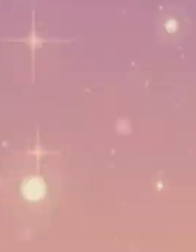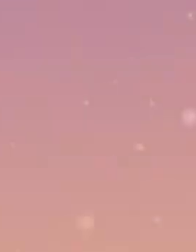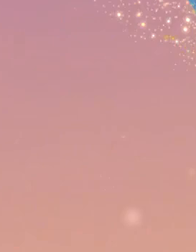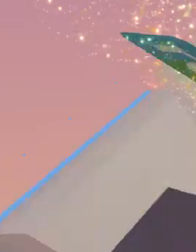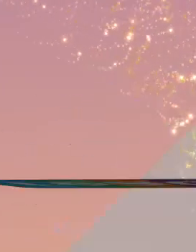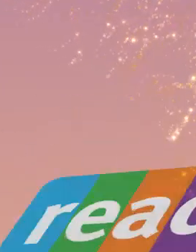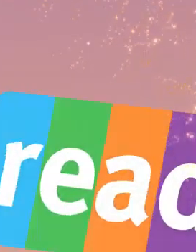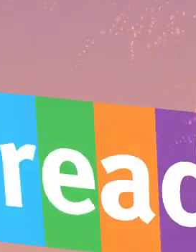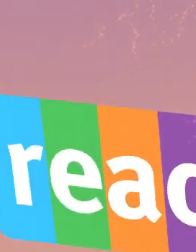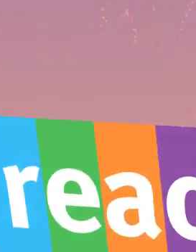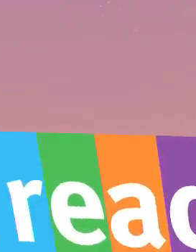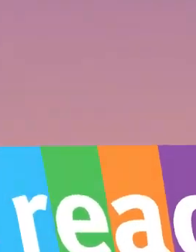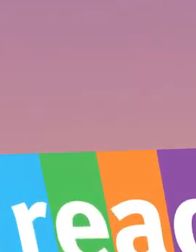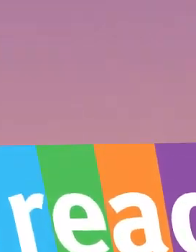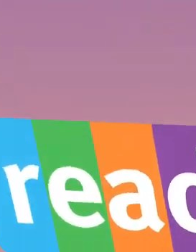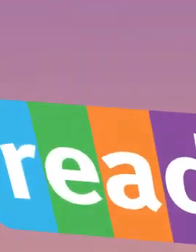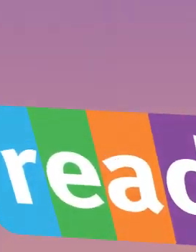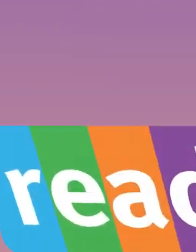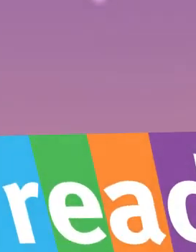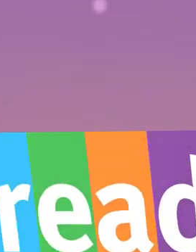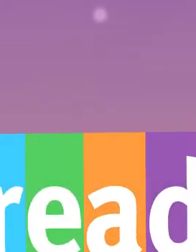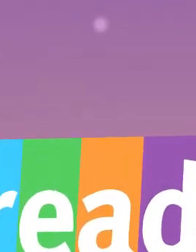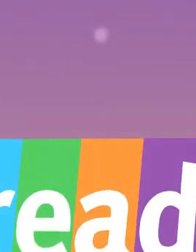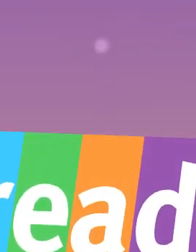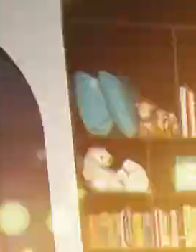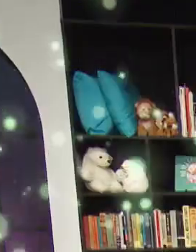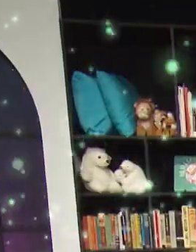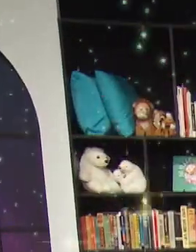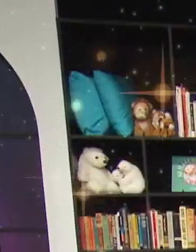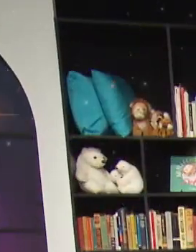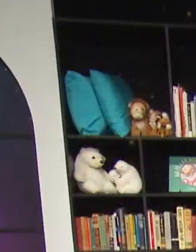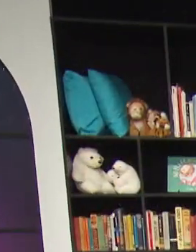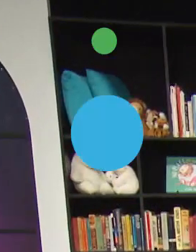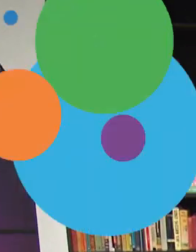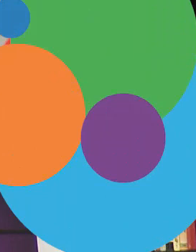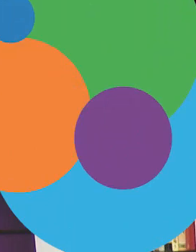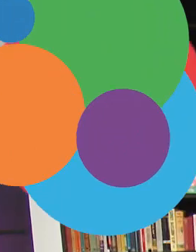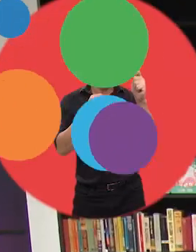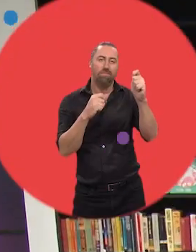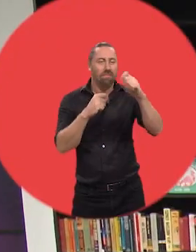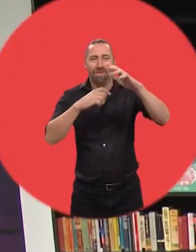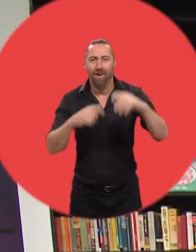(bells chiming) [Child Announcer] "Reading@home TV." (bells chiming) (trombone blaring)